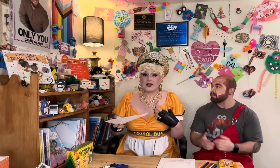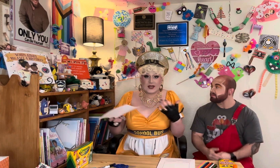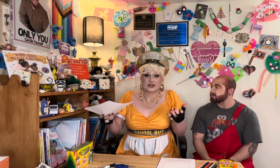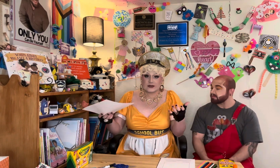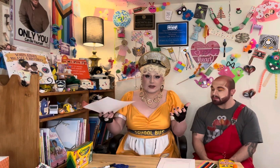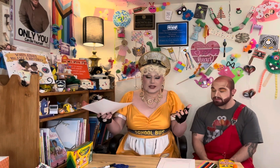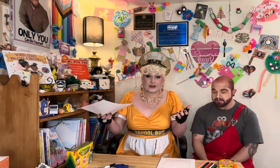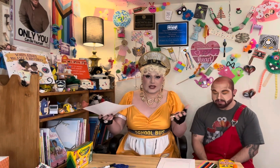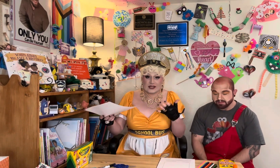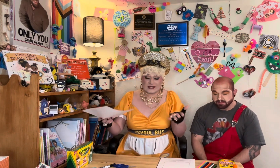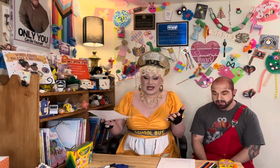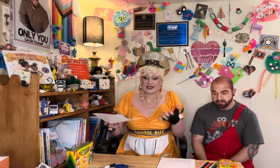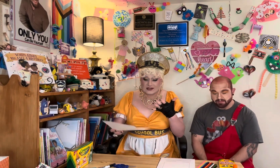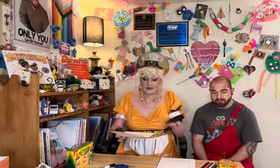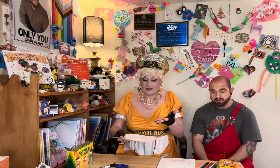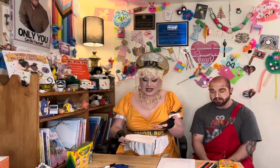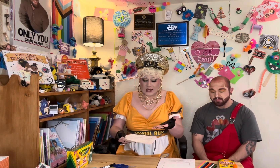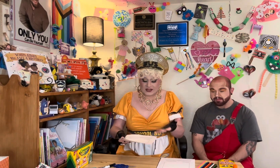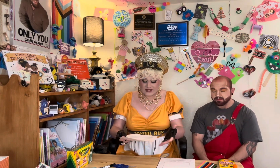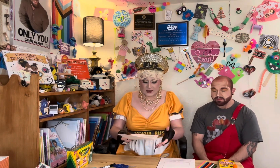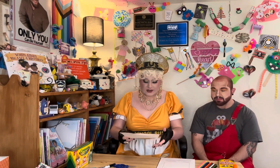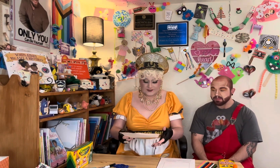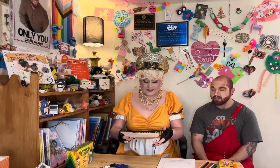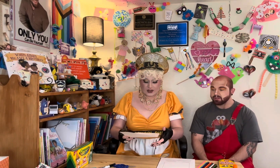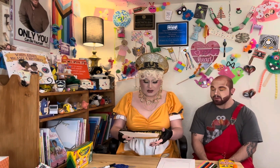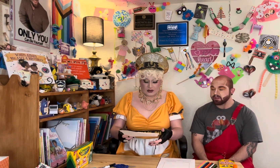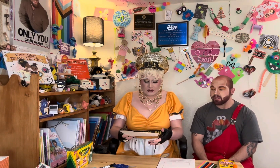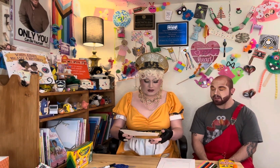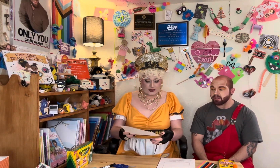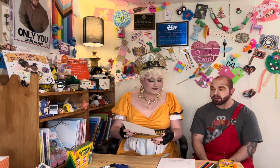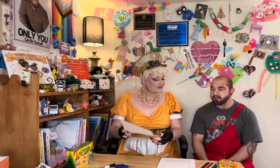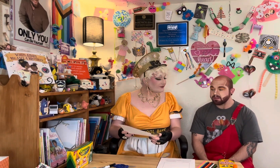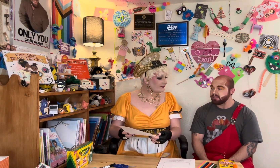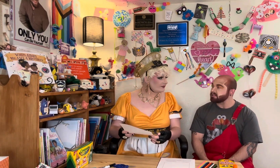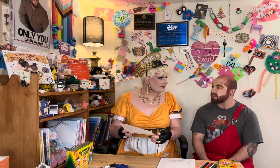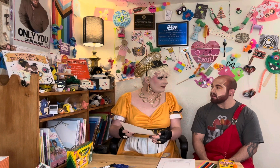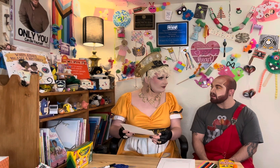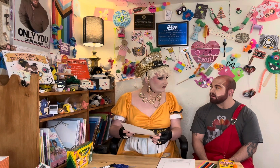The picture. The picture, in this case, making a piece of art. BUSTER: So we're thinking, like, Disney